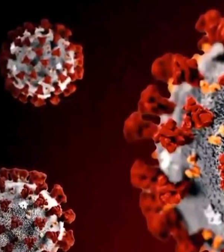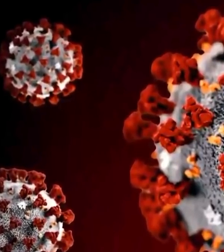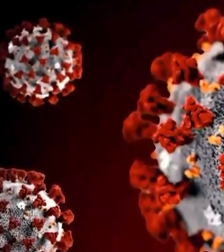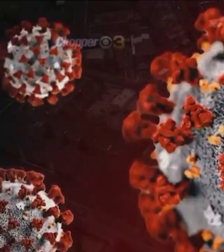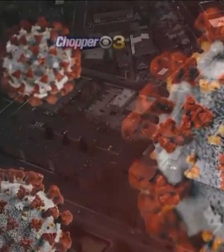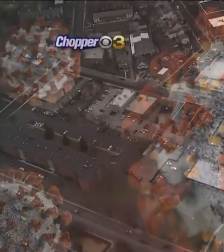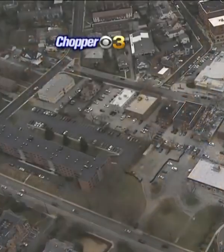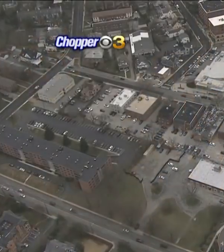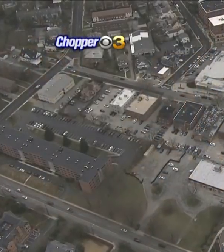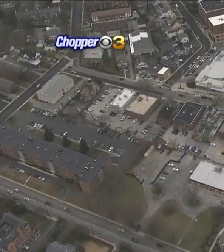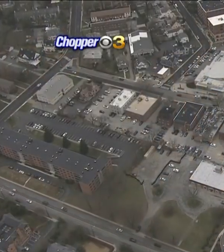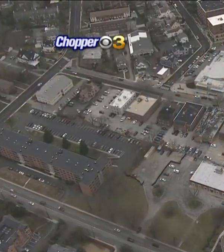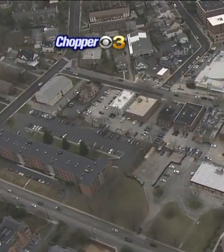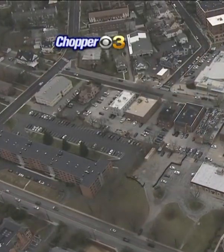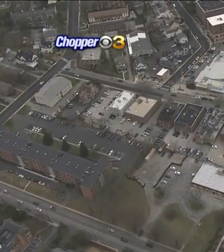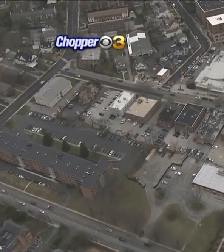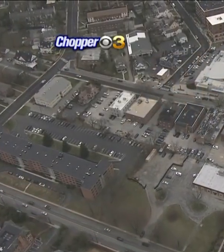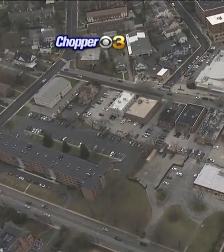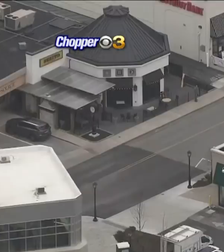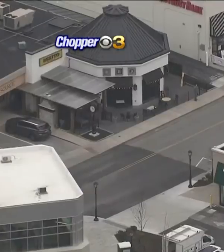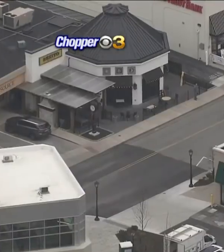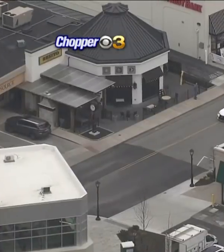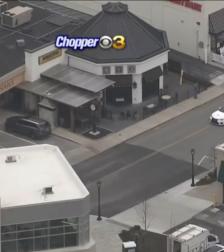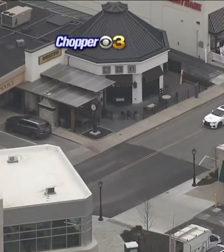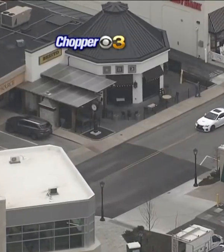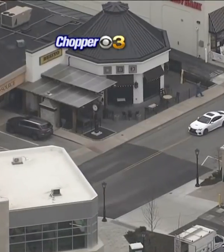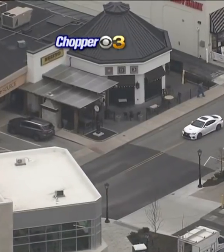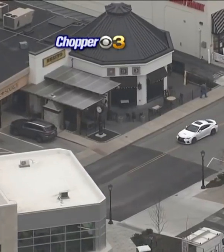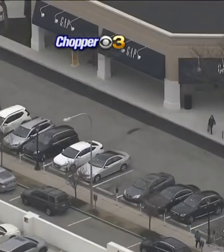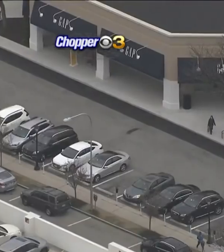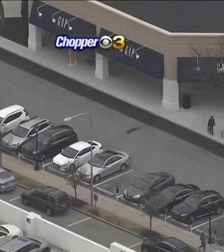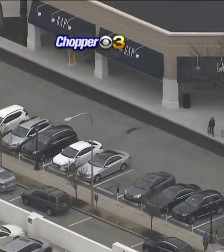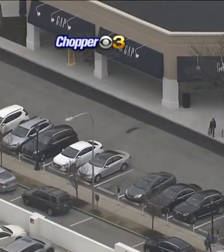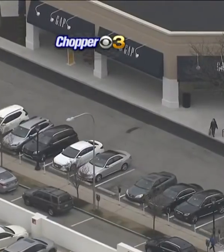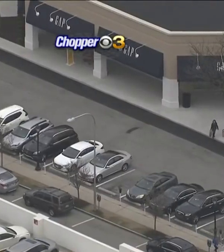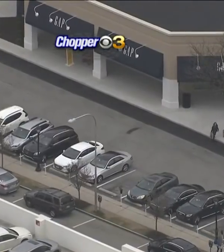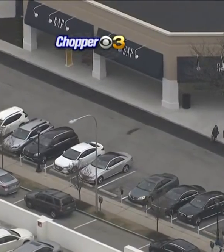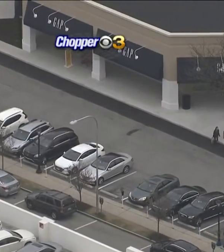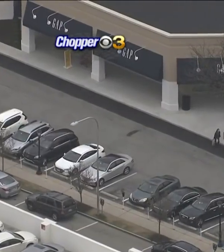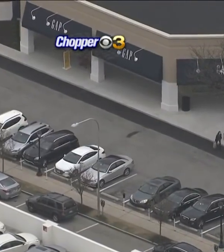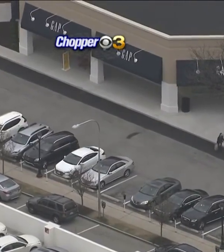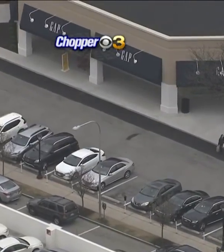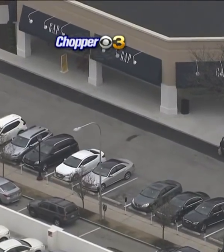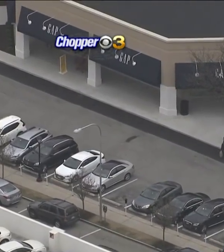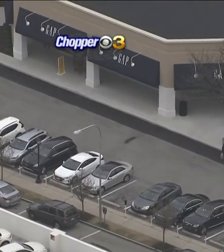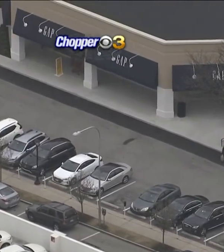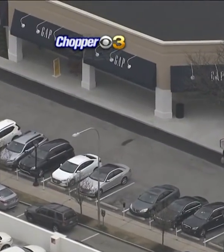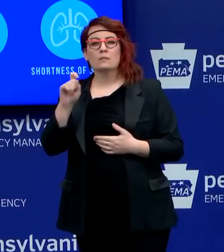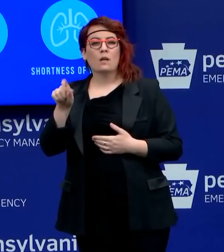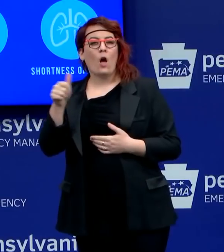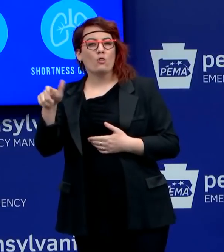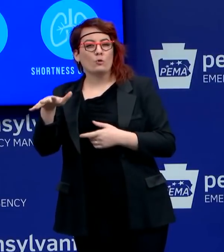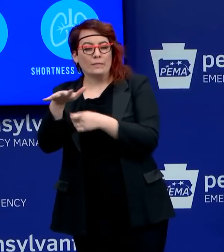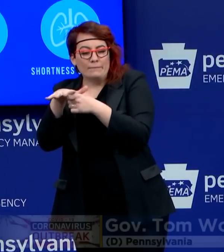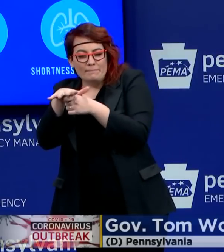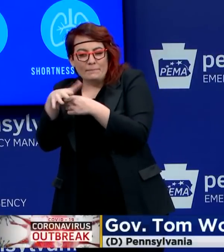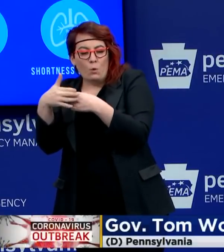SPREAD OF THIS VIRUS, AND KEEPING PEOPLE SAFE. IN AN EFFORT TO STOP THE SPREAD OF THE COVID 19 THE GOVERNOR ANNOUNCED SUBSTANTIAL